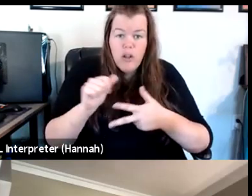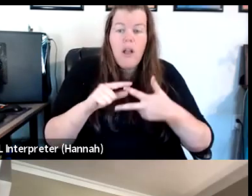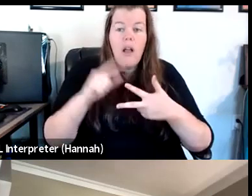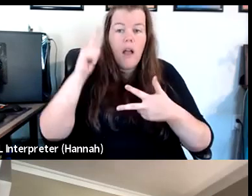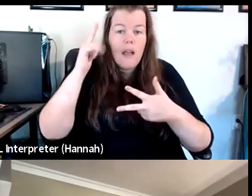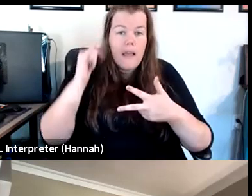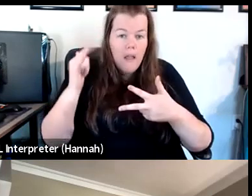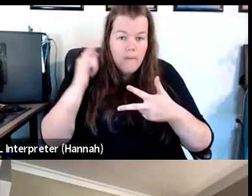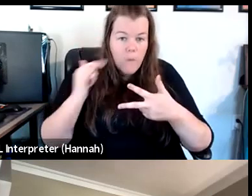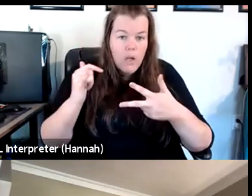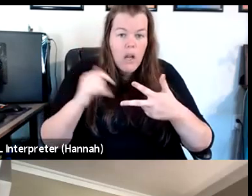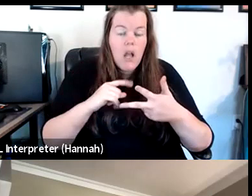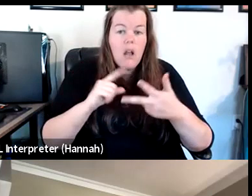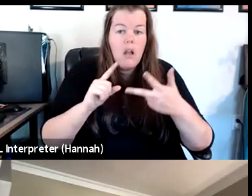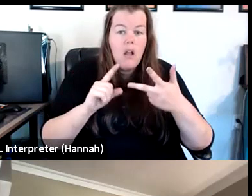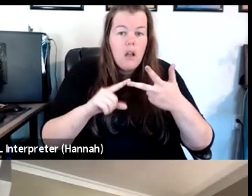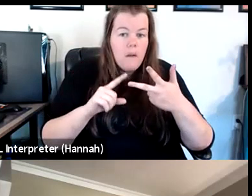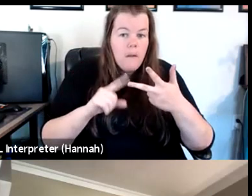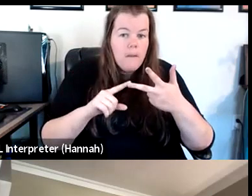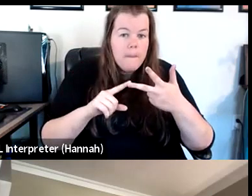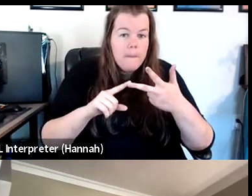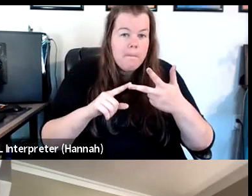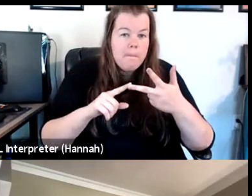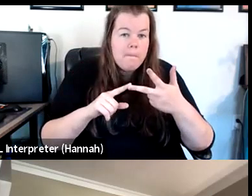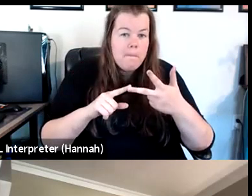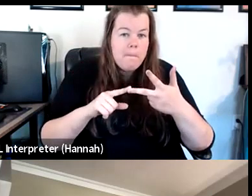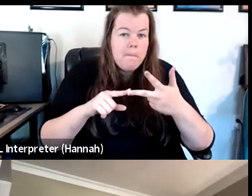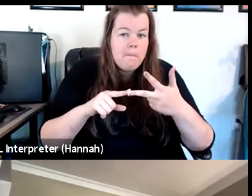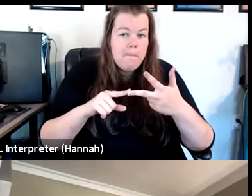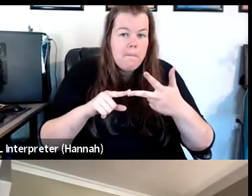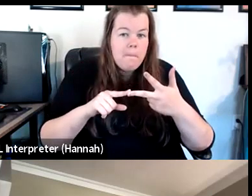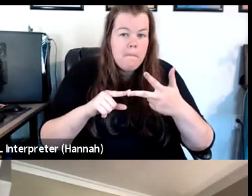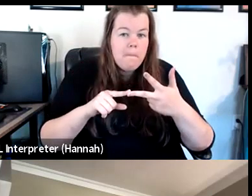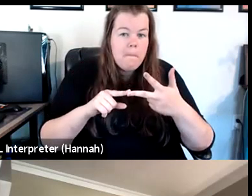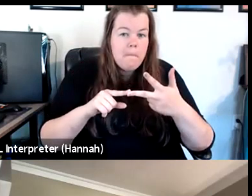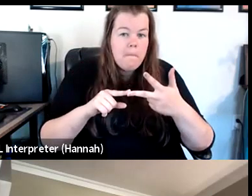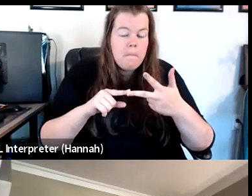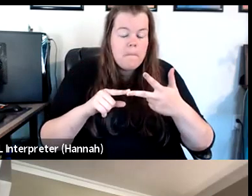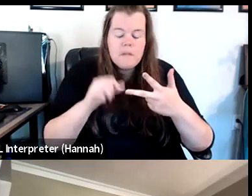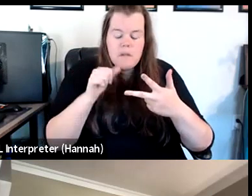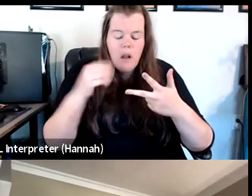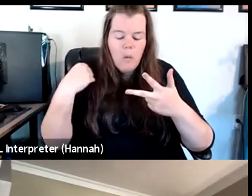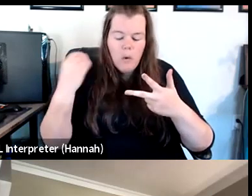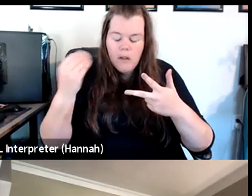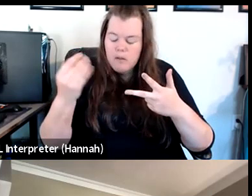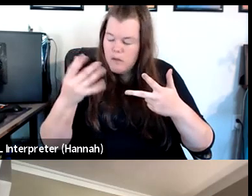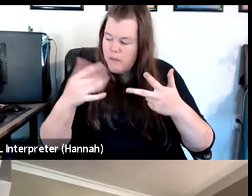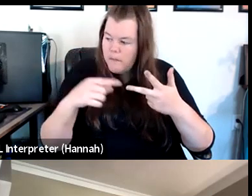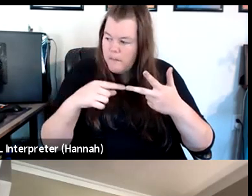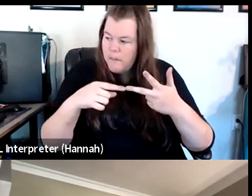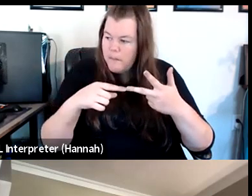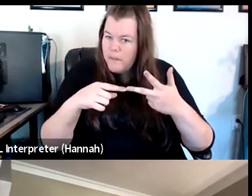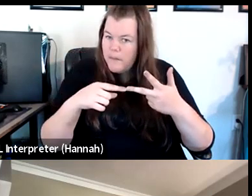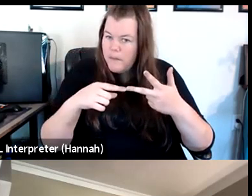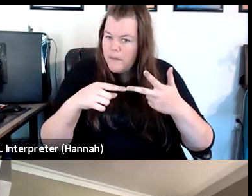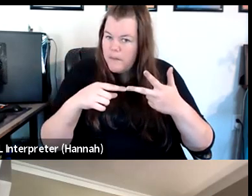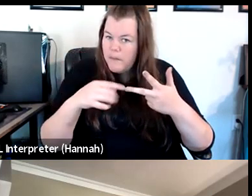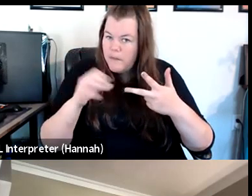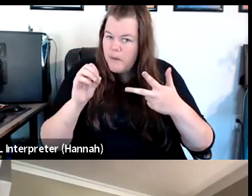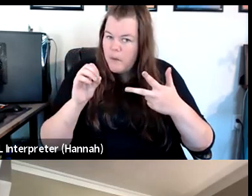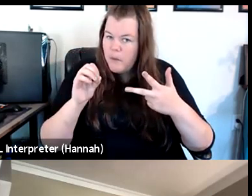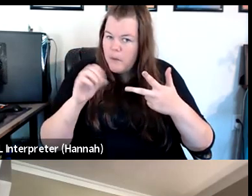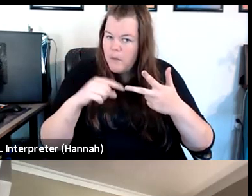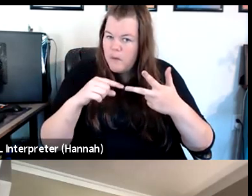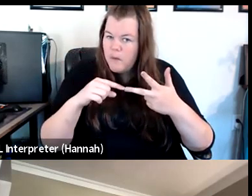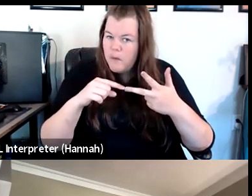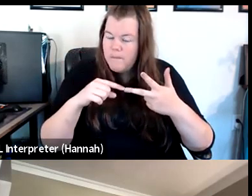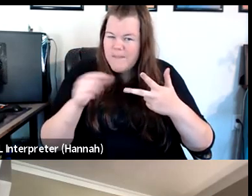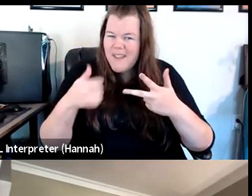Arkan - not Arkansas but um okay um it's another state but there's two states